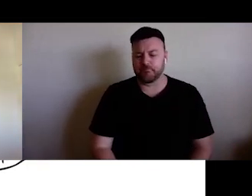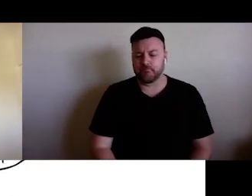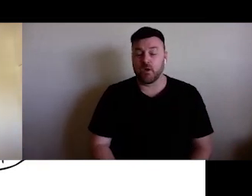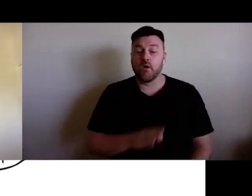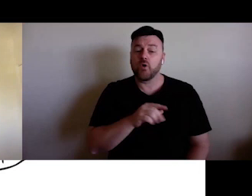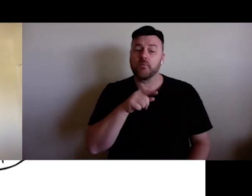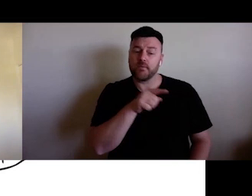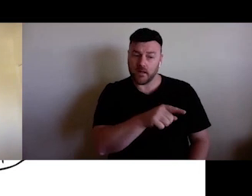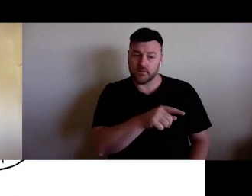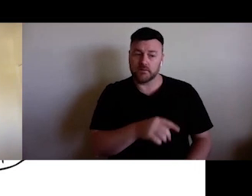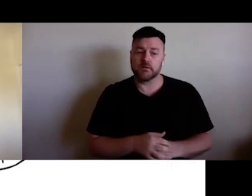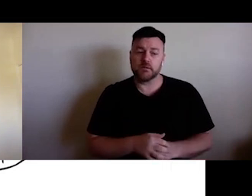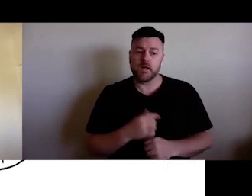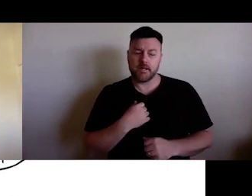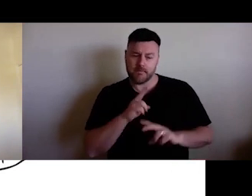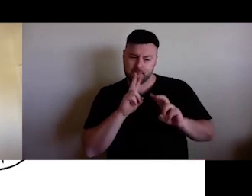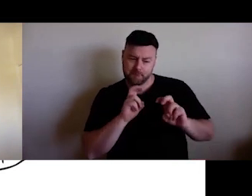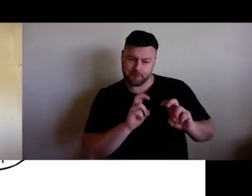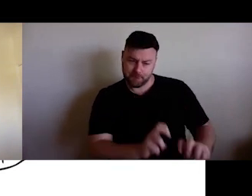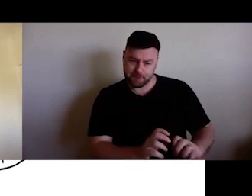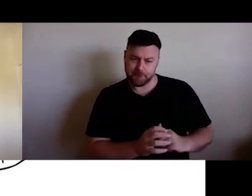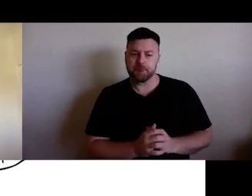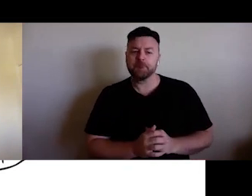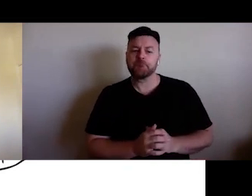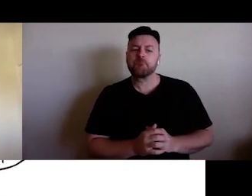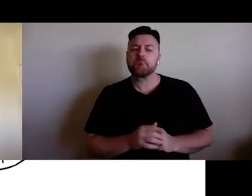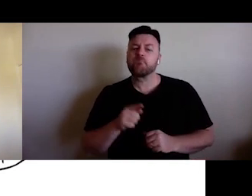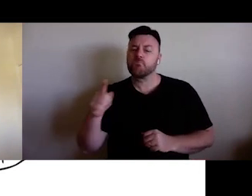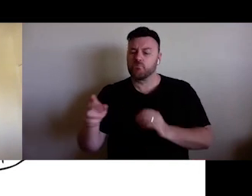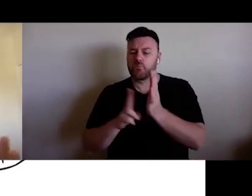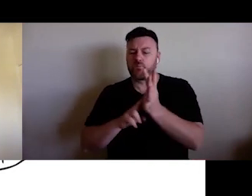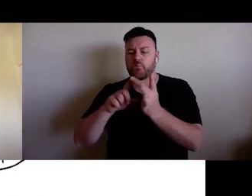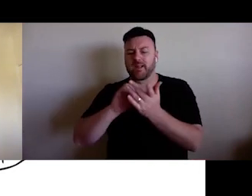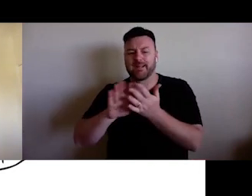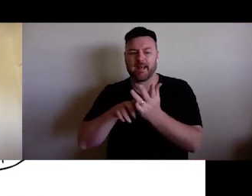'cause it shows the value of actually free, or low-cost, content,